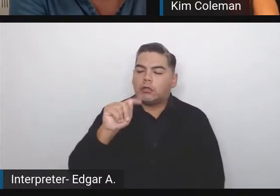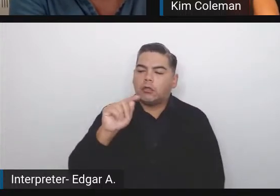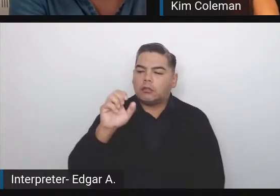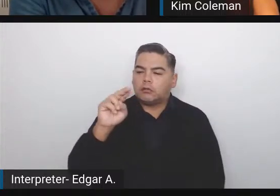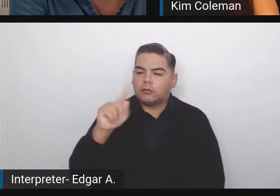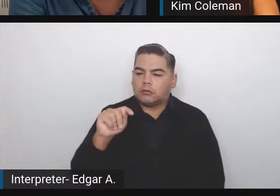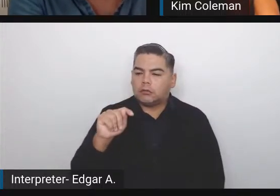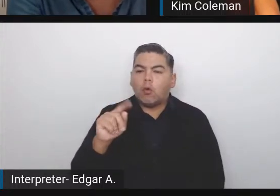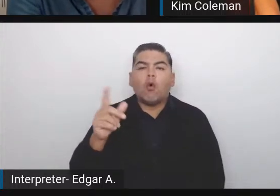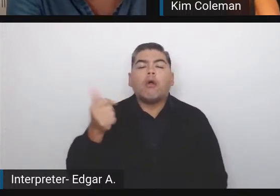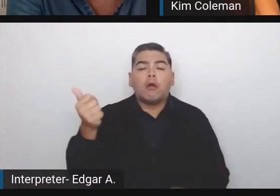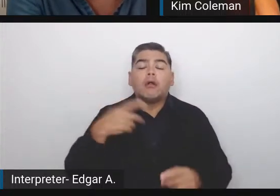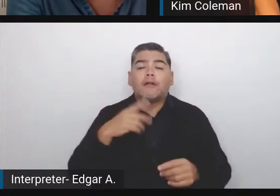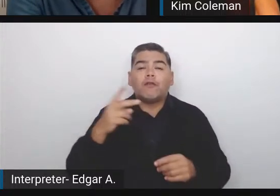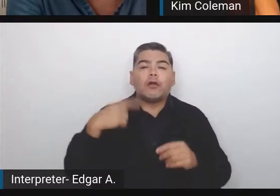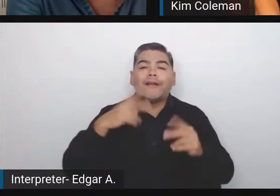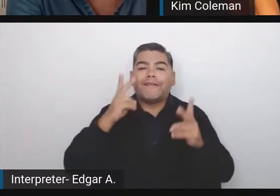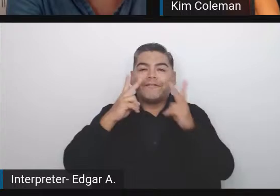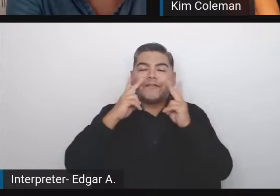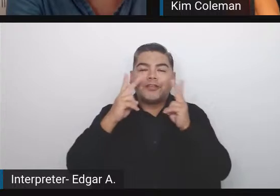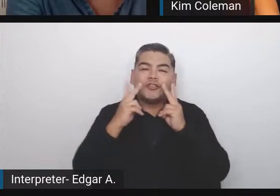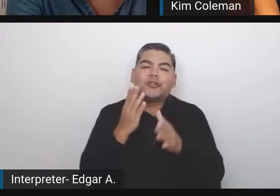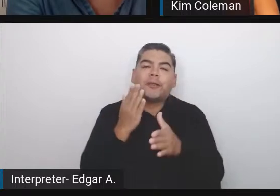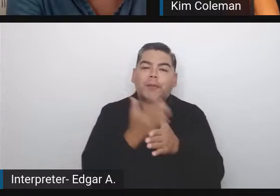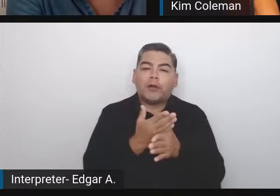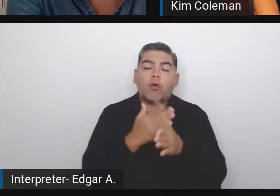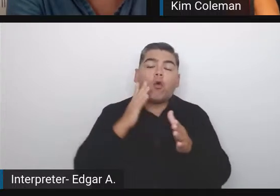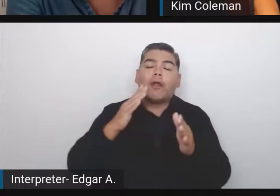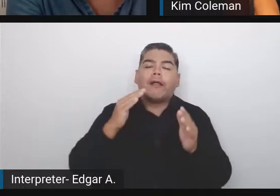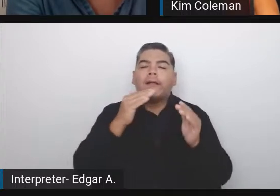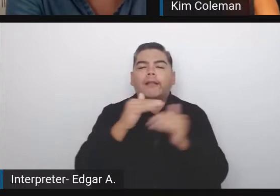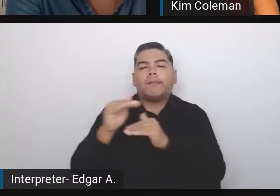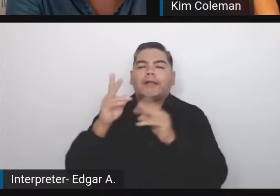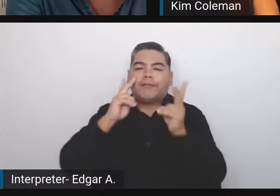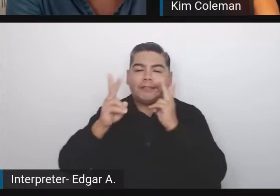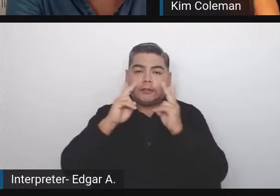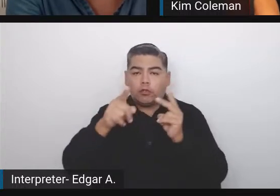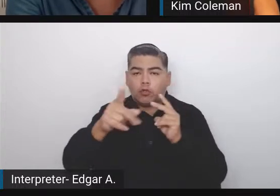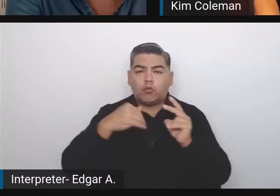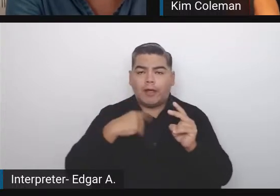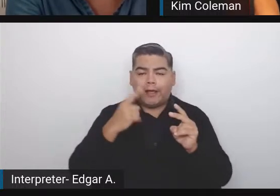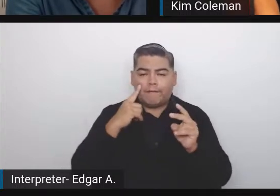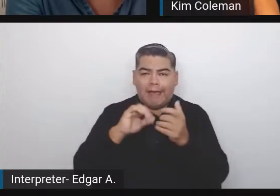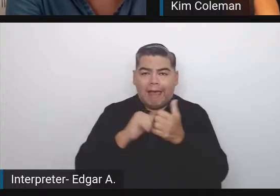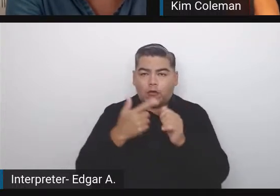but we have a lot of visitors and that is the most important thing ≫: A question from our moderator per brother than visual